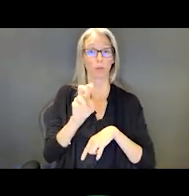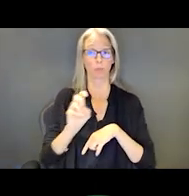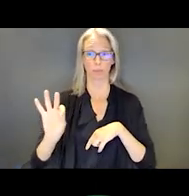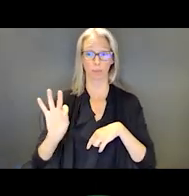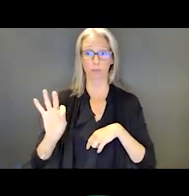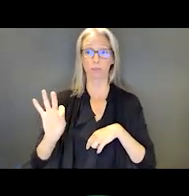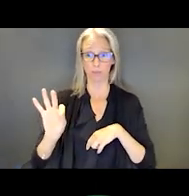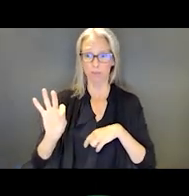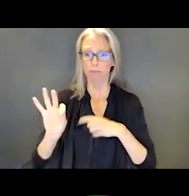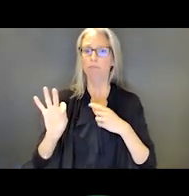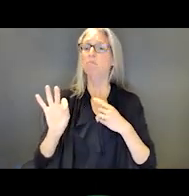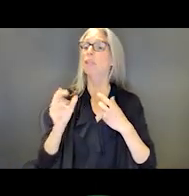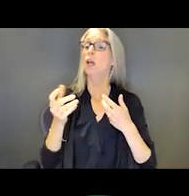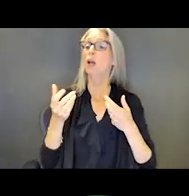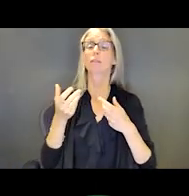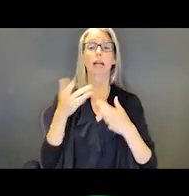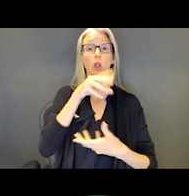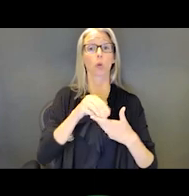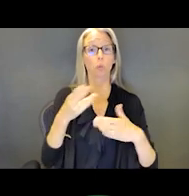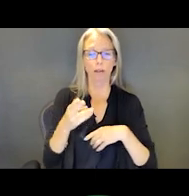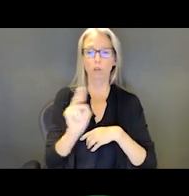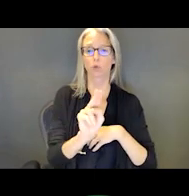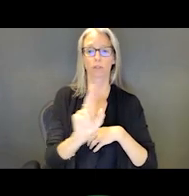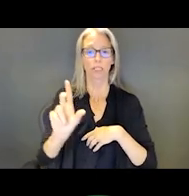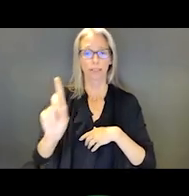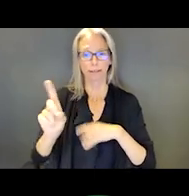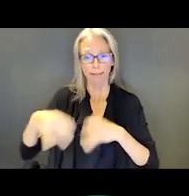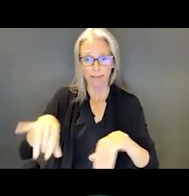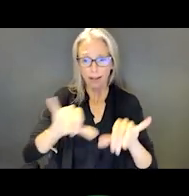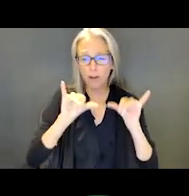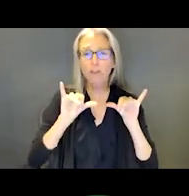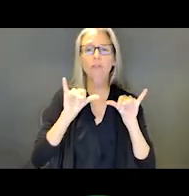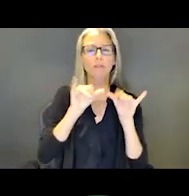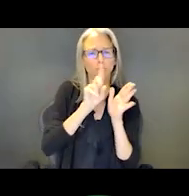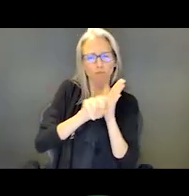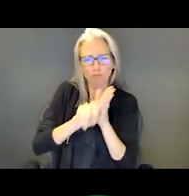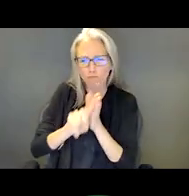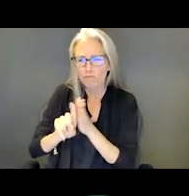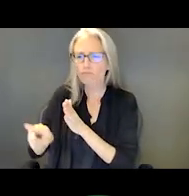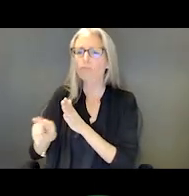Park audits. And accessibility research. But it is most passionate about connecting with